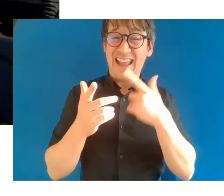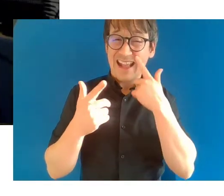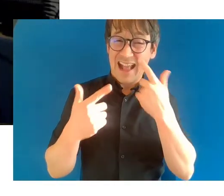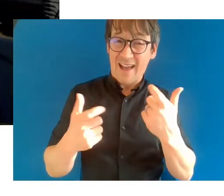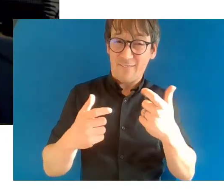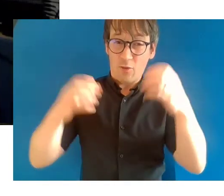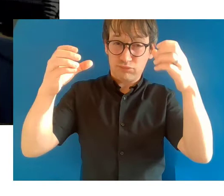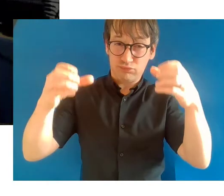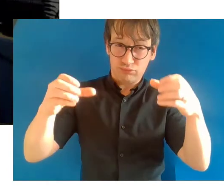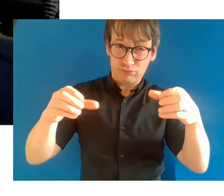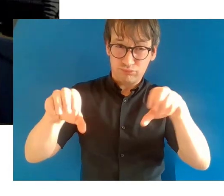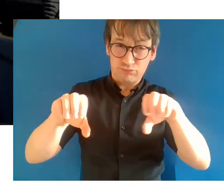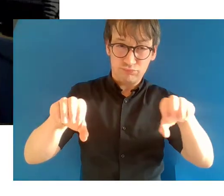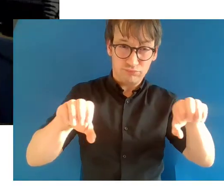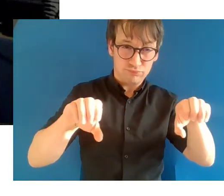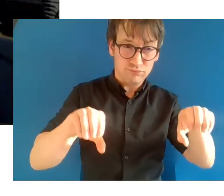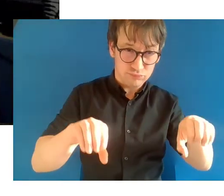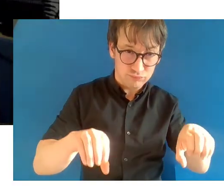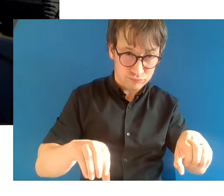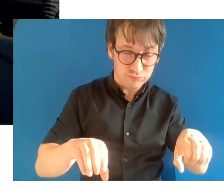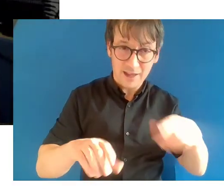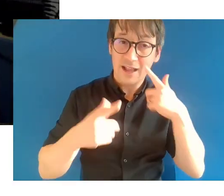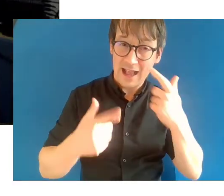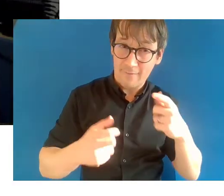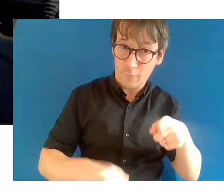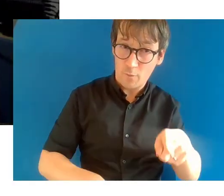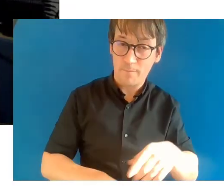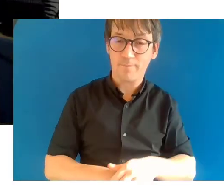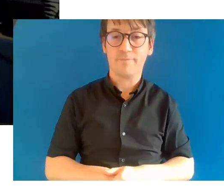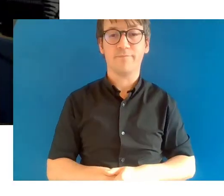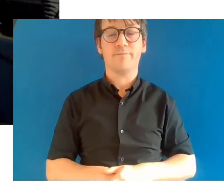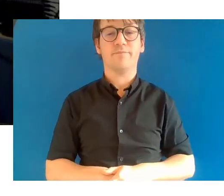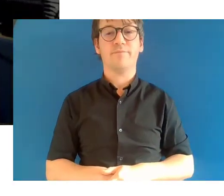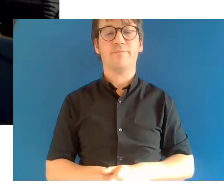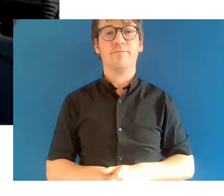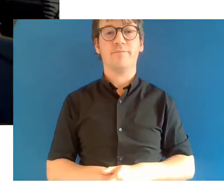You can adjust the hand grips so they're in a comfortable position.